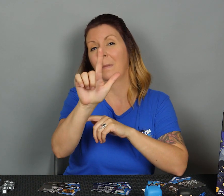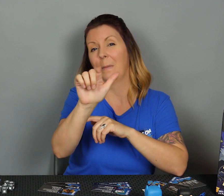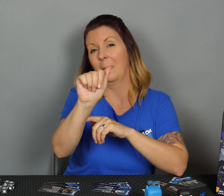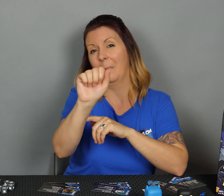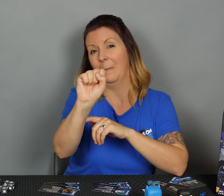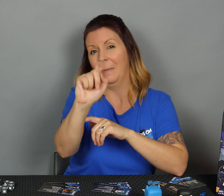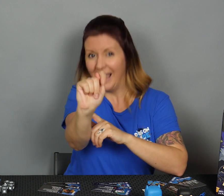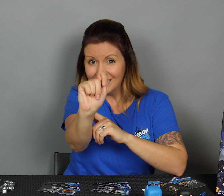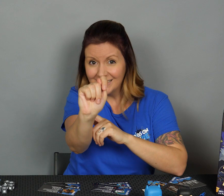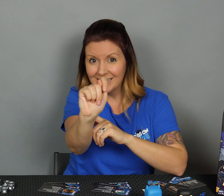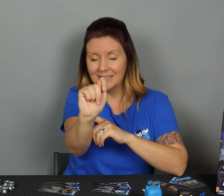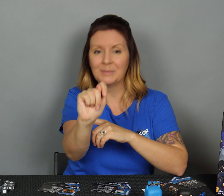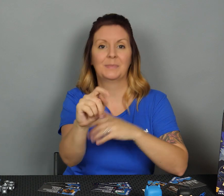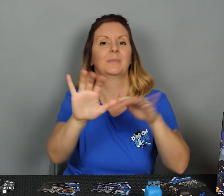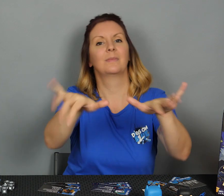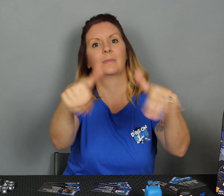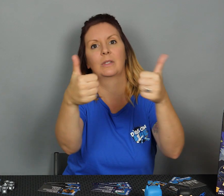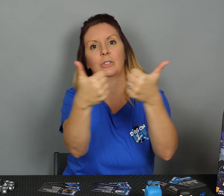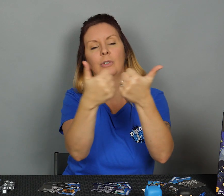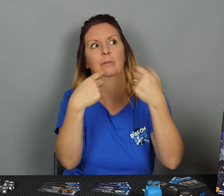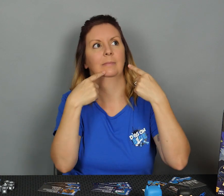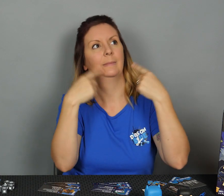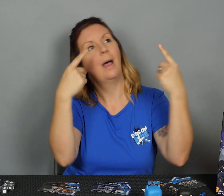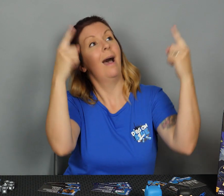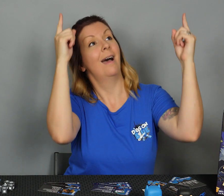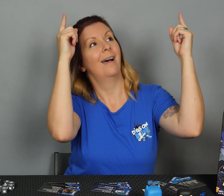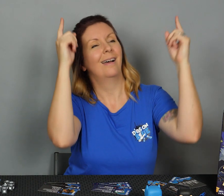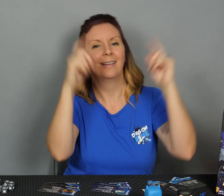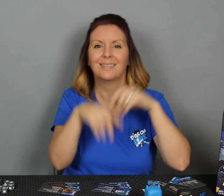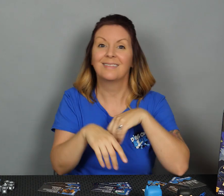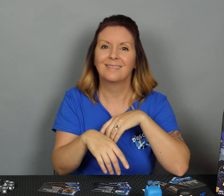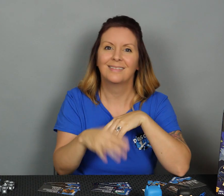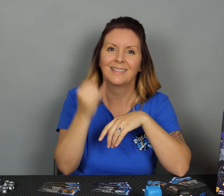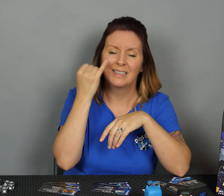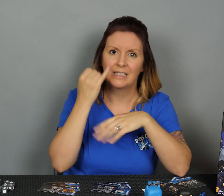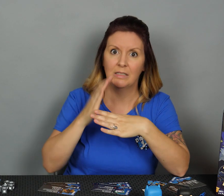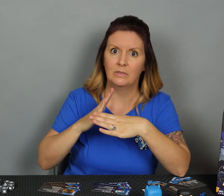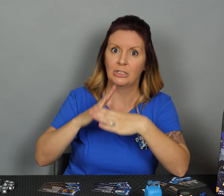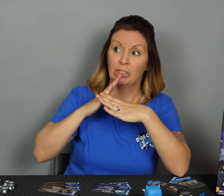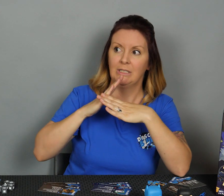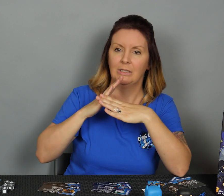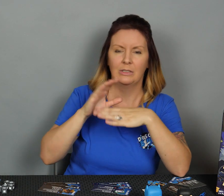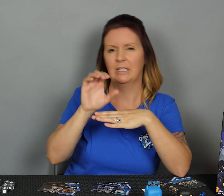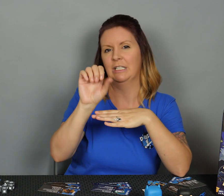Rolling a blast is a challenger success.